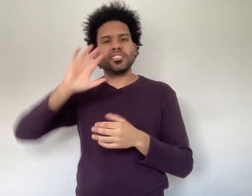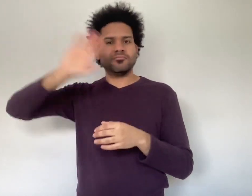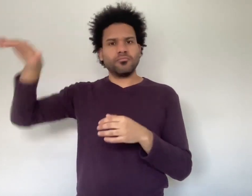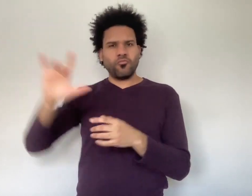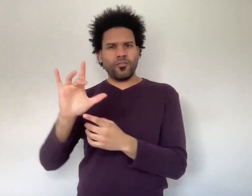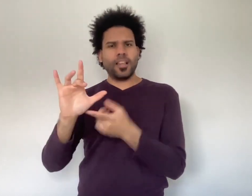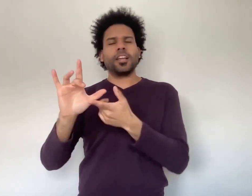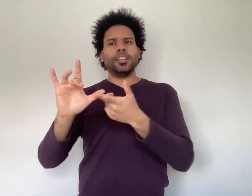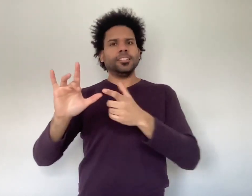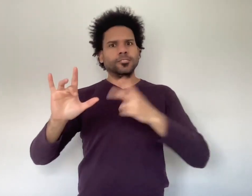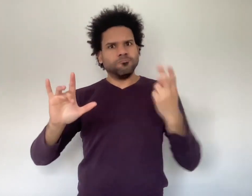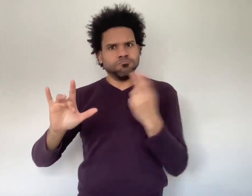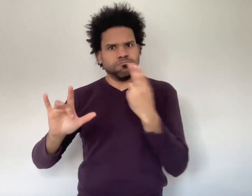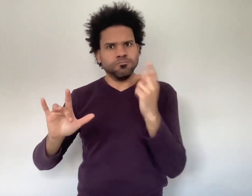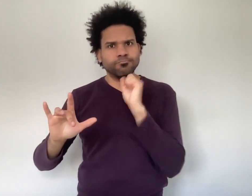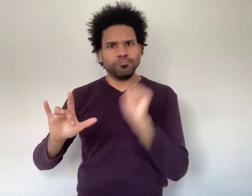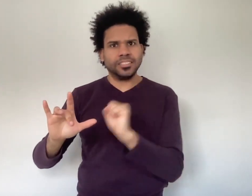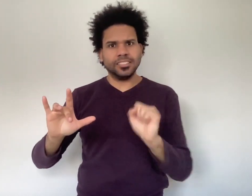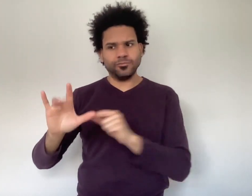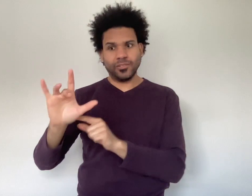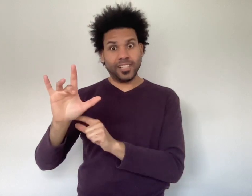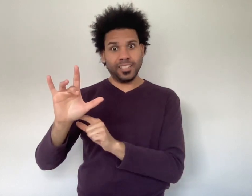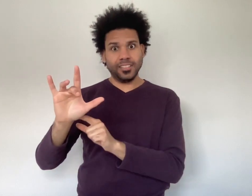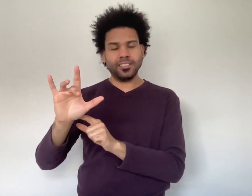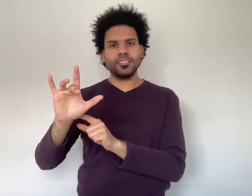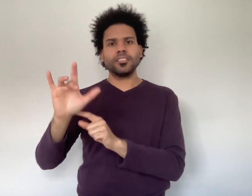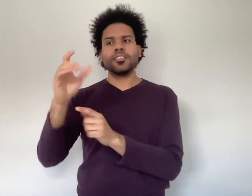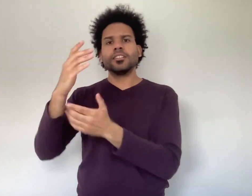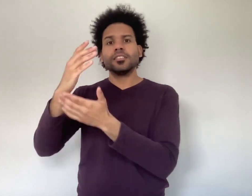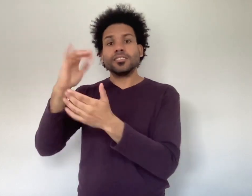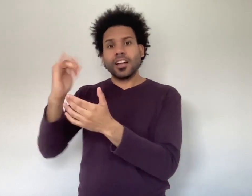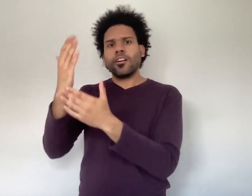The body uses 25 common elements.